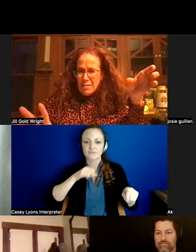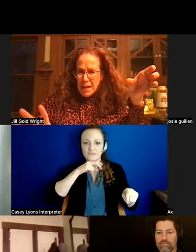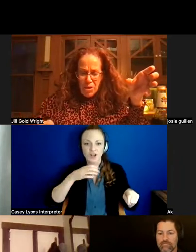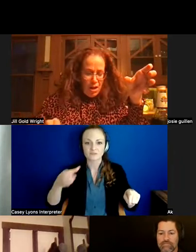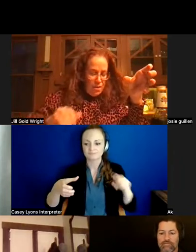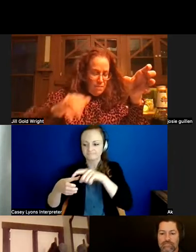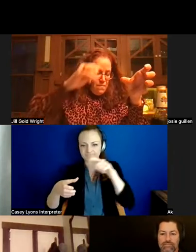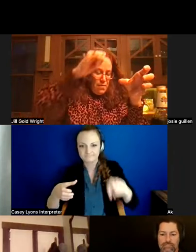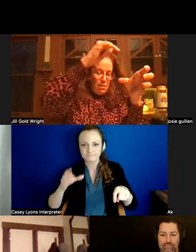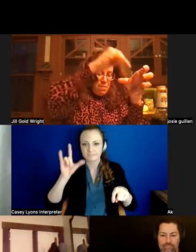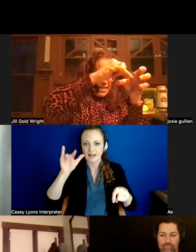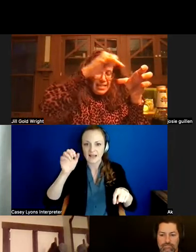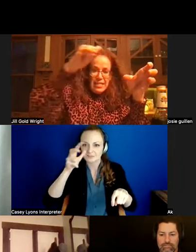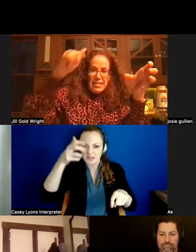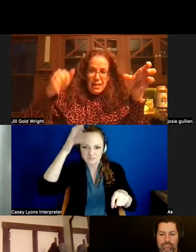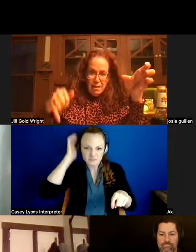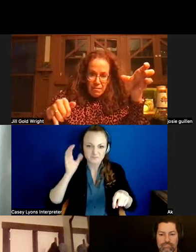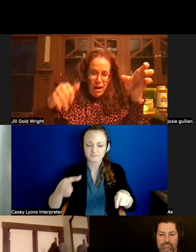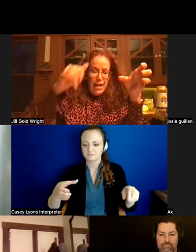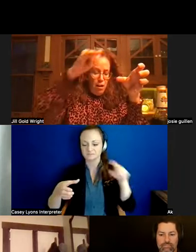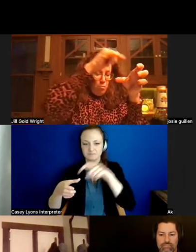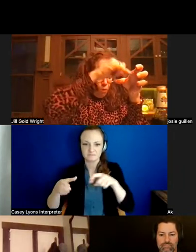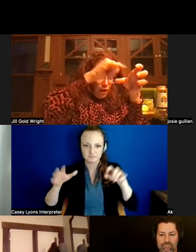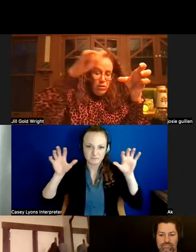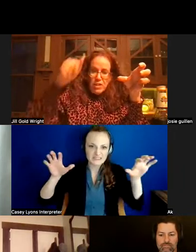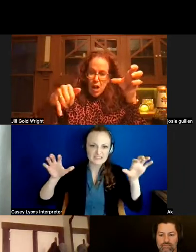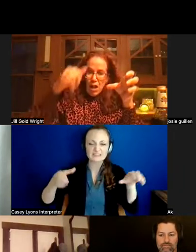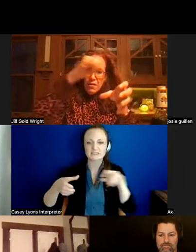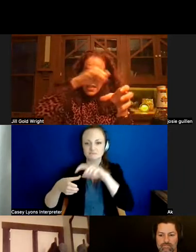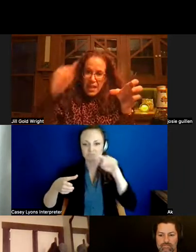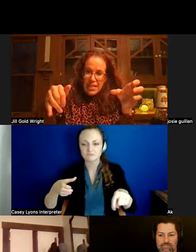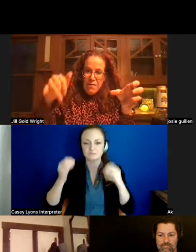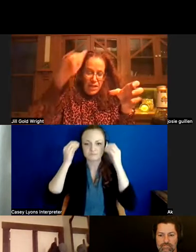the tablecloth beasts right, Boyles. all of this kind of stuff.